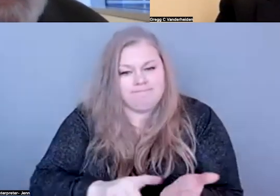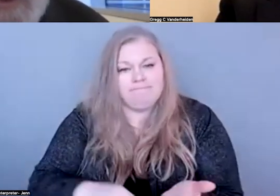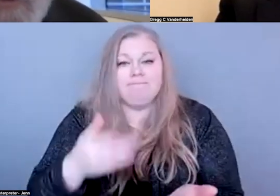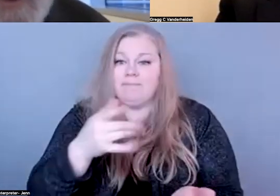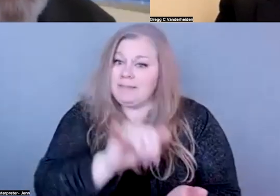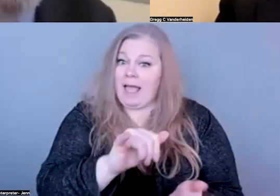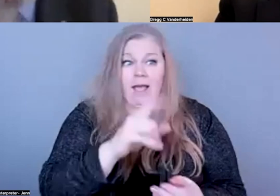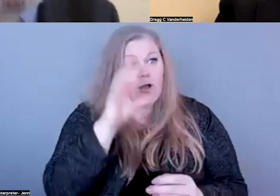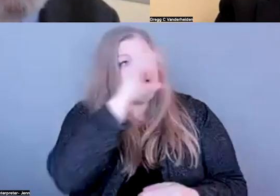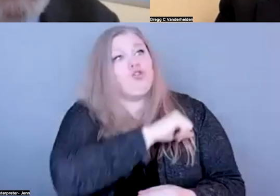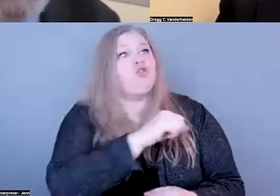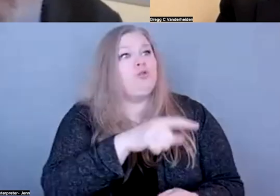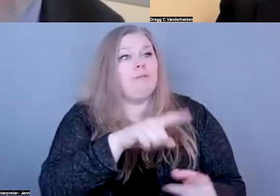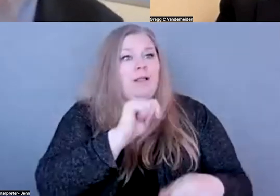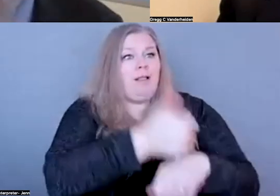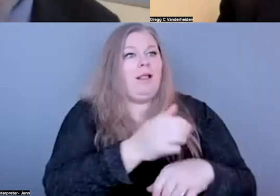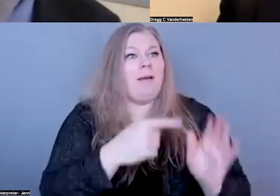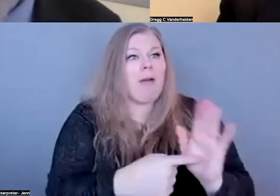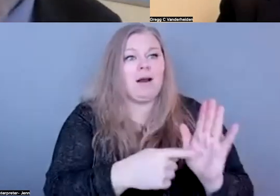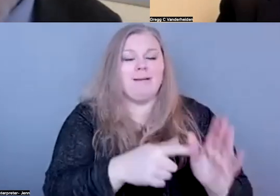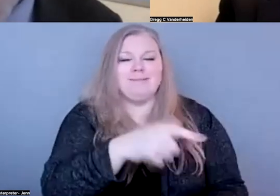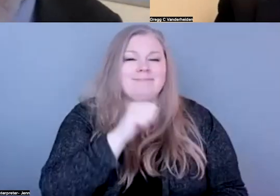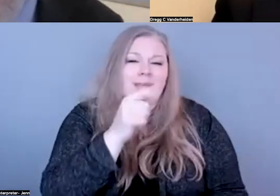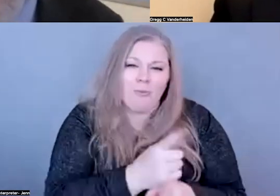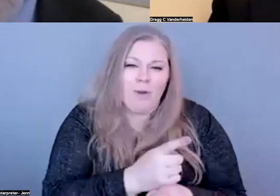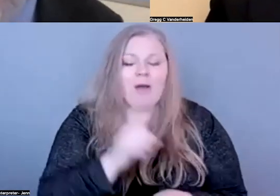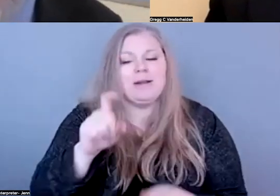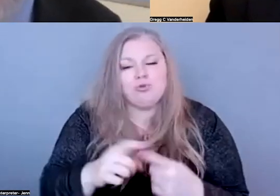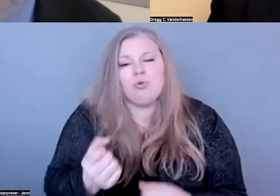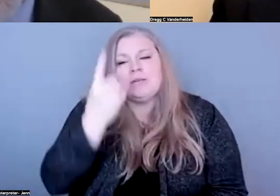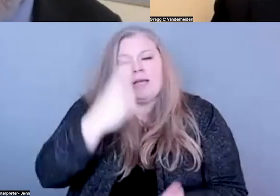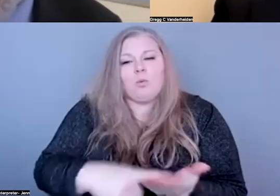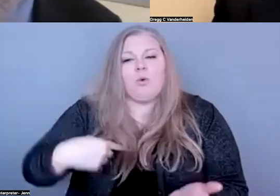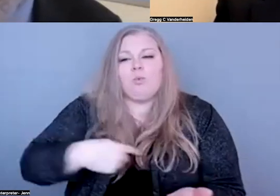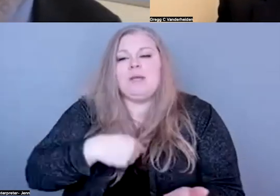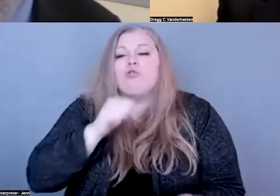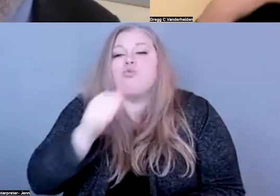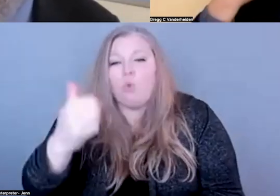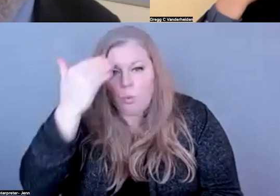so we should actually understand what it is that we don't know in our software modeling.